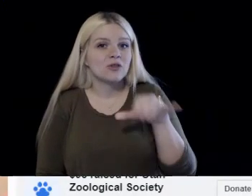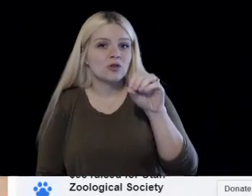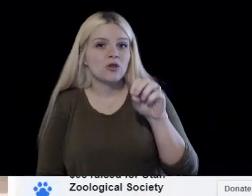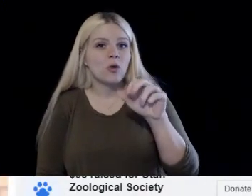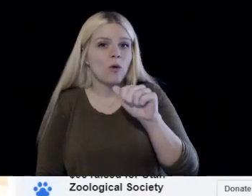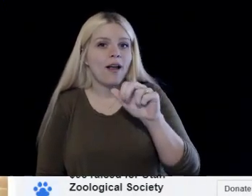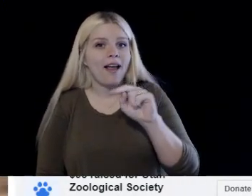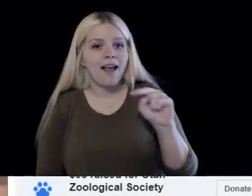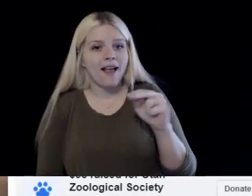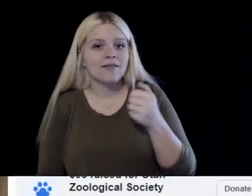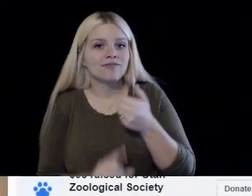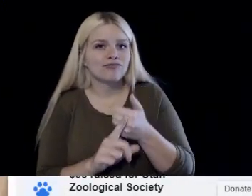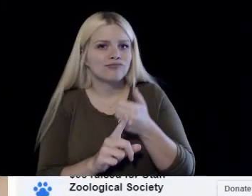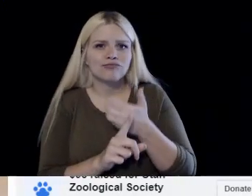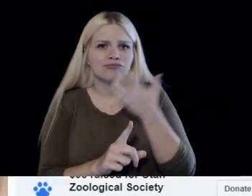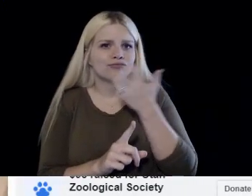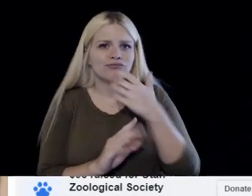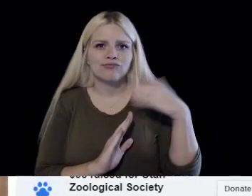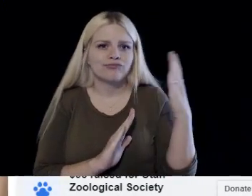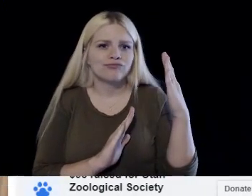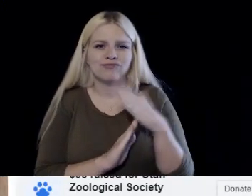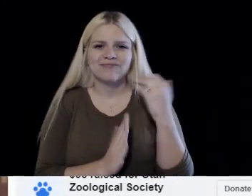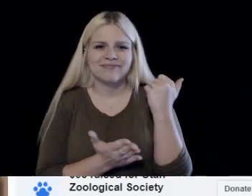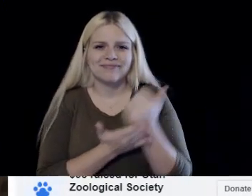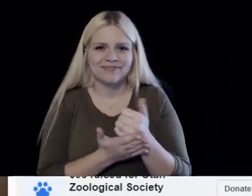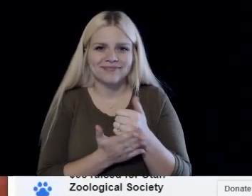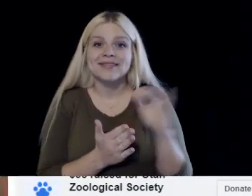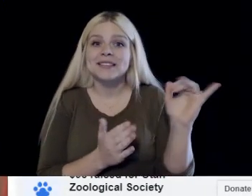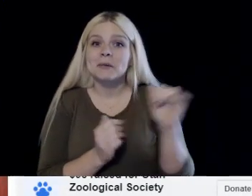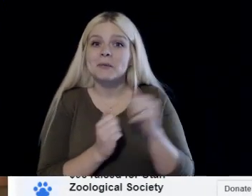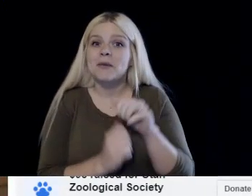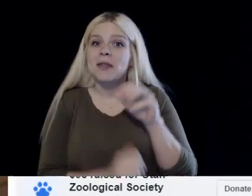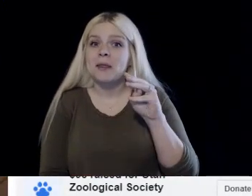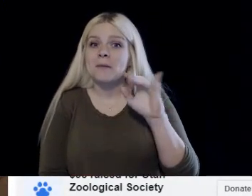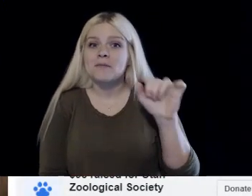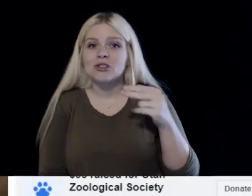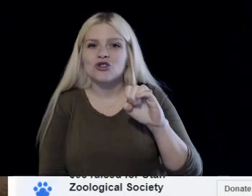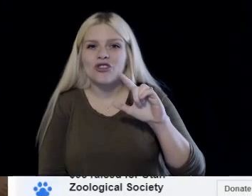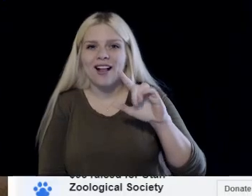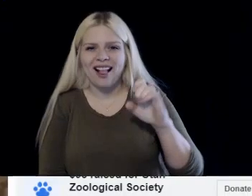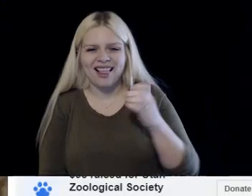celebrities, and so is Ms. Michelle. Now, I usually bring photos so that we